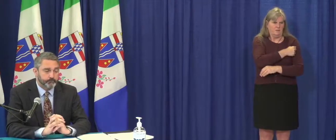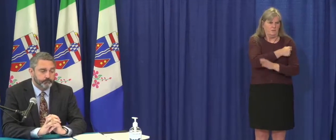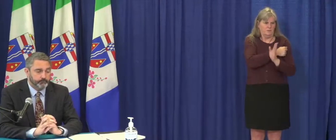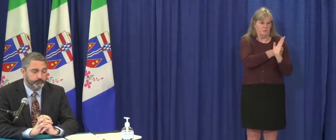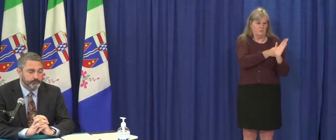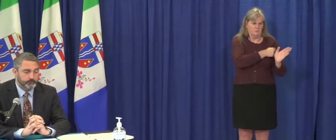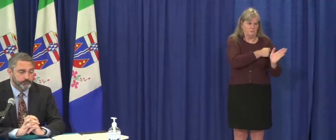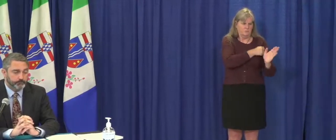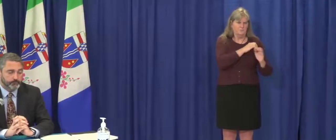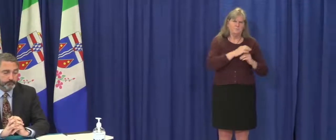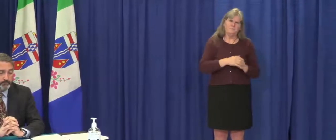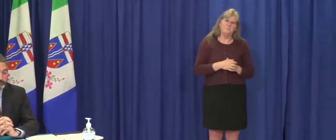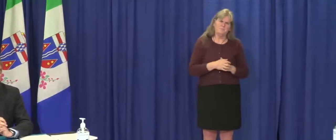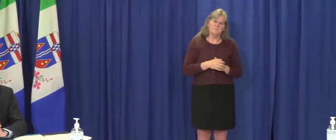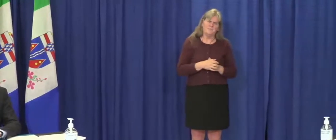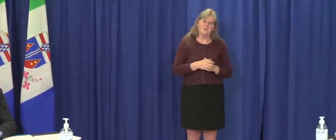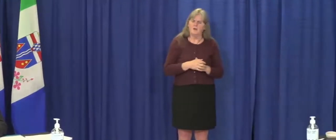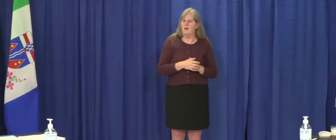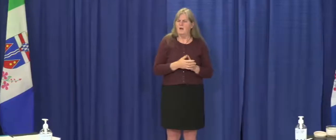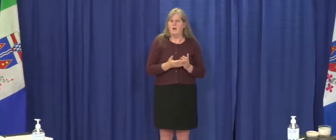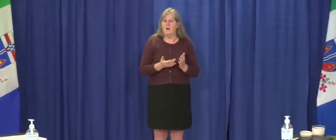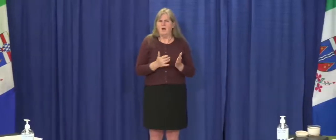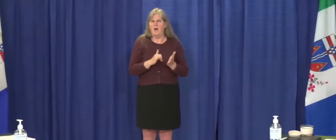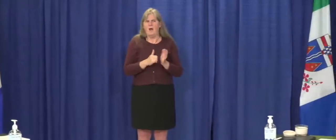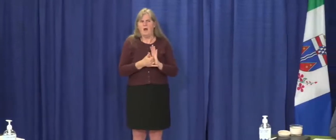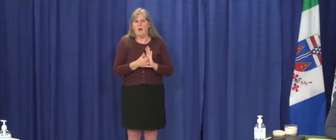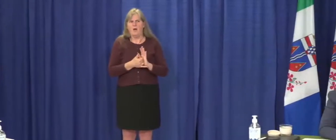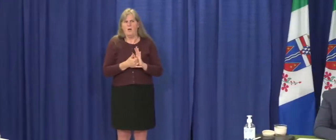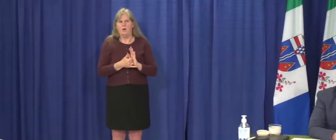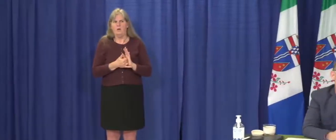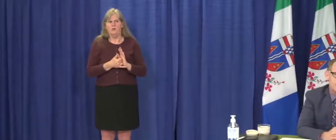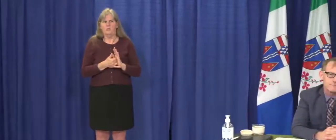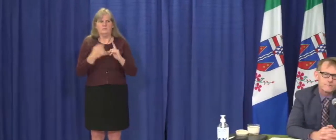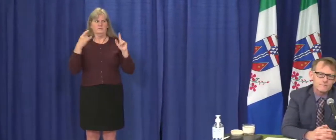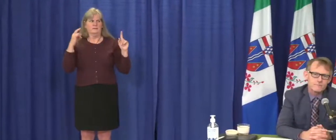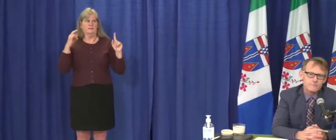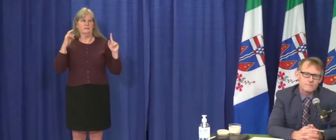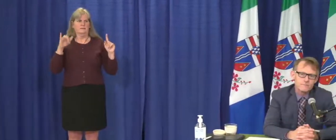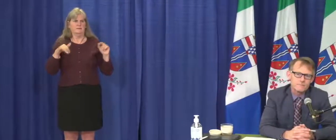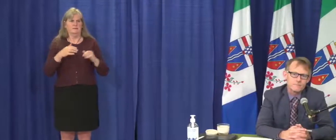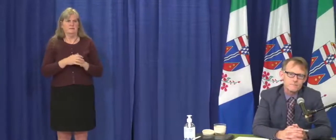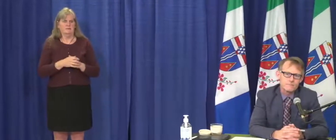How do you propose to do this? These are the more hard-core